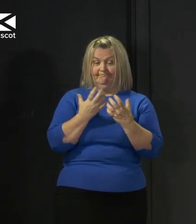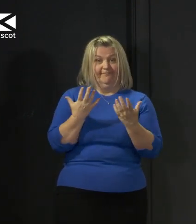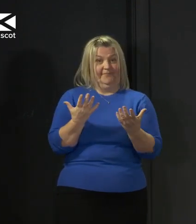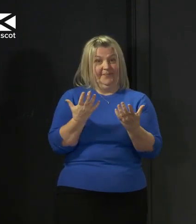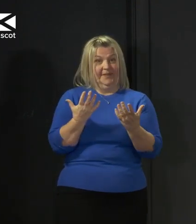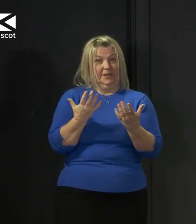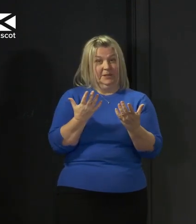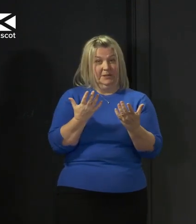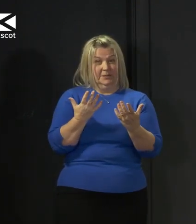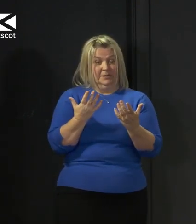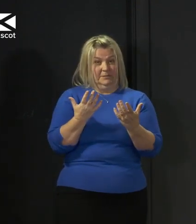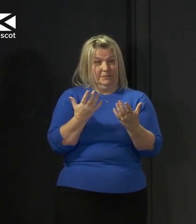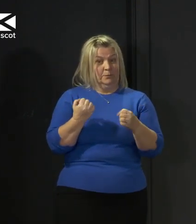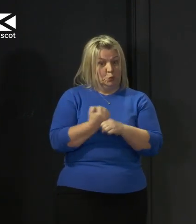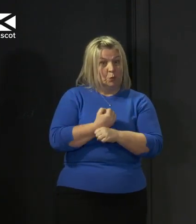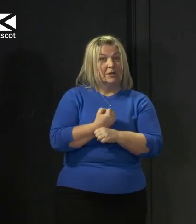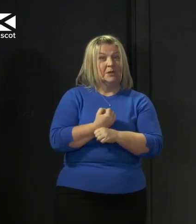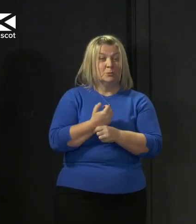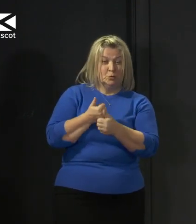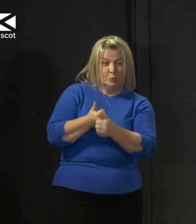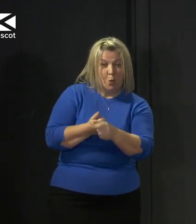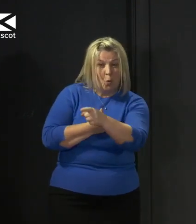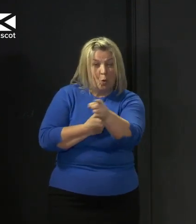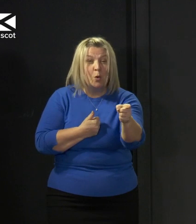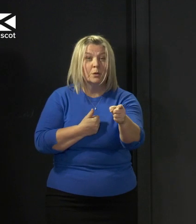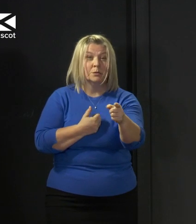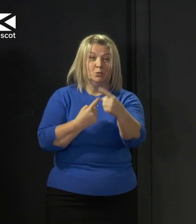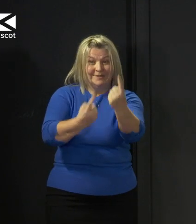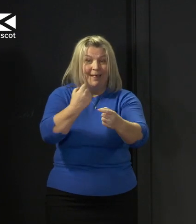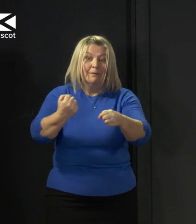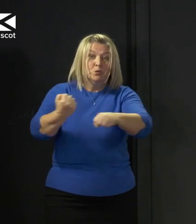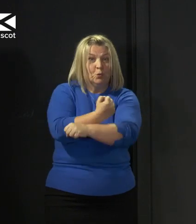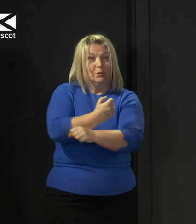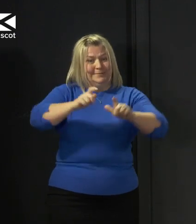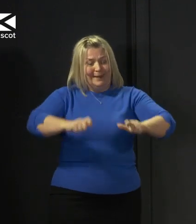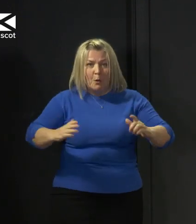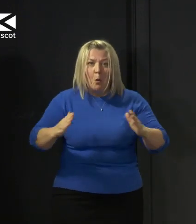do and everything you are doing is essential towards the end of this week I